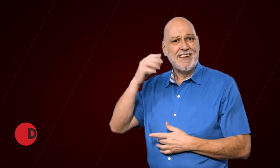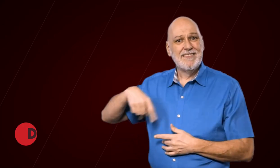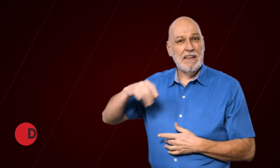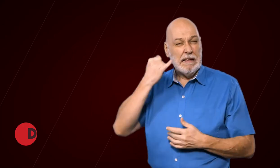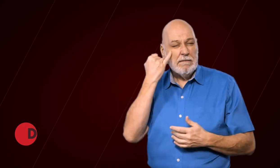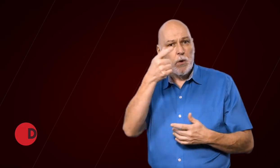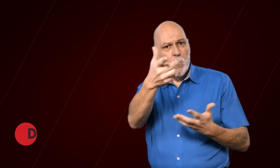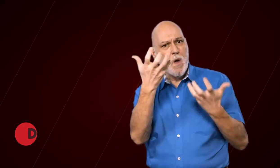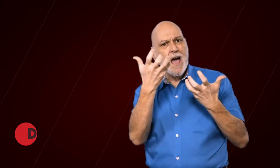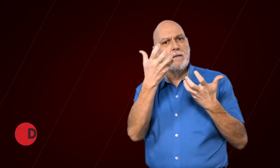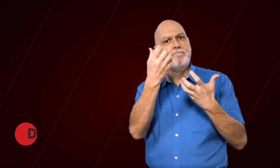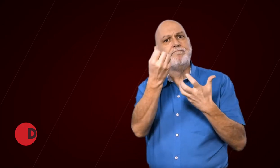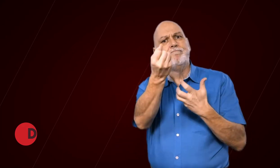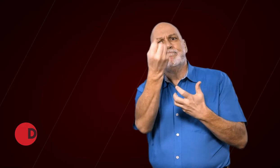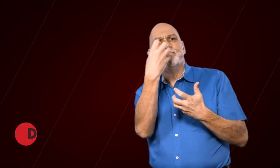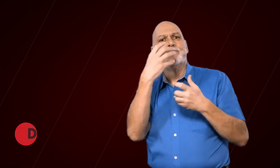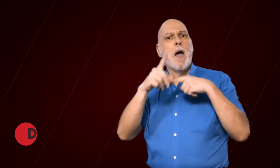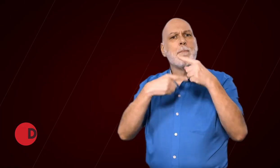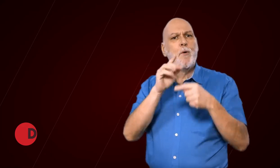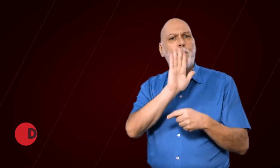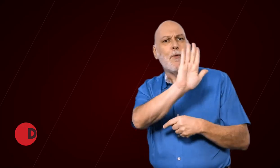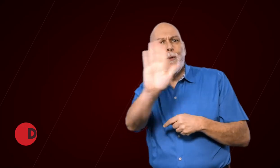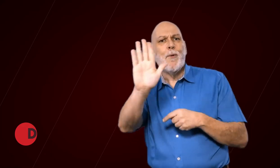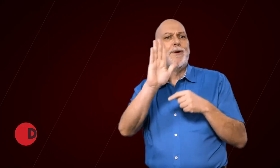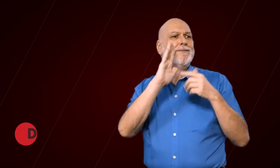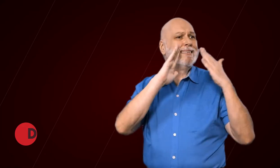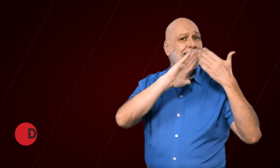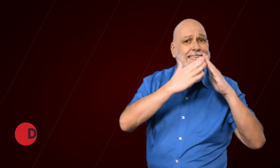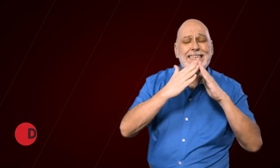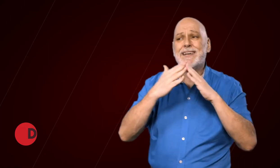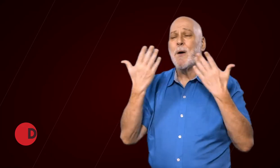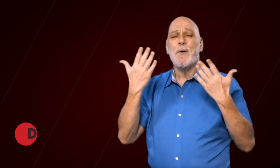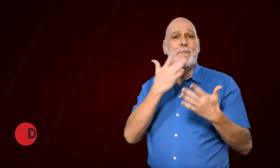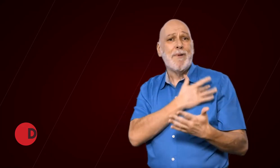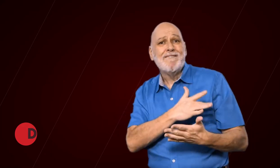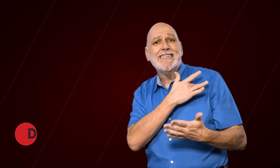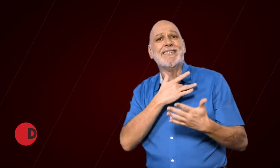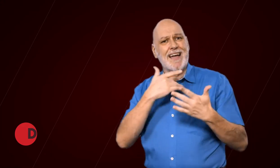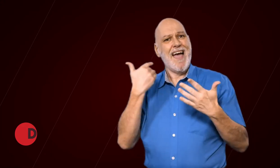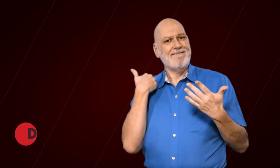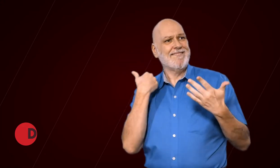Please contact DeafDots if you want us to do a report